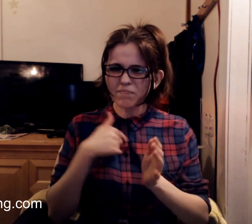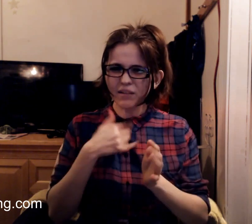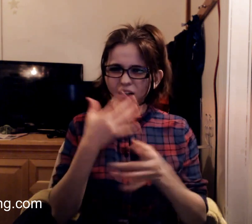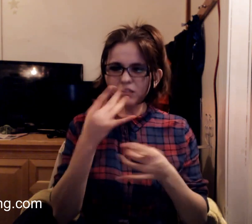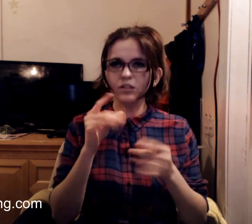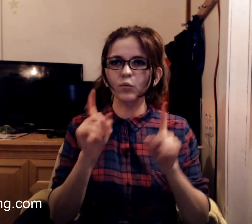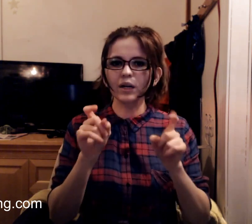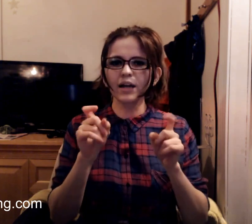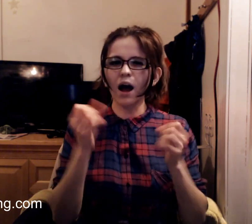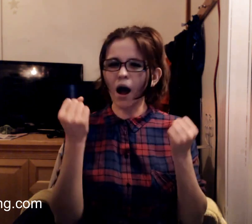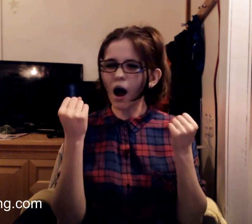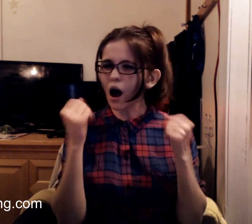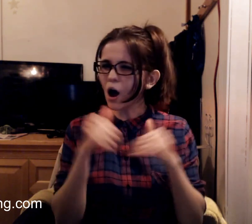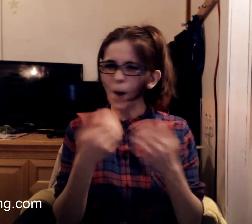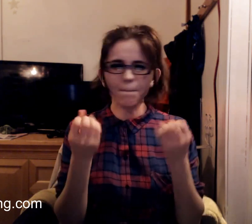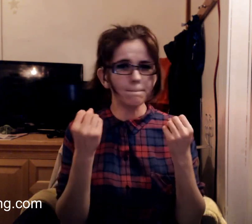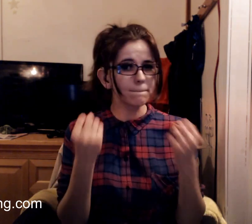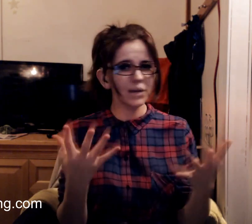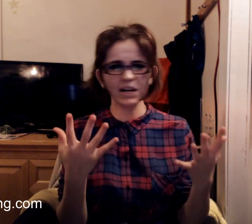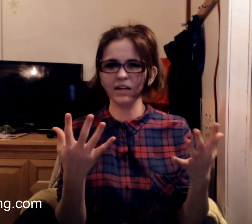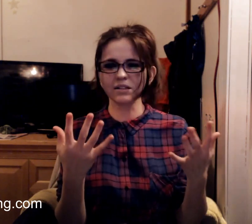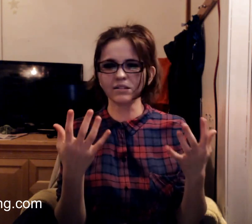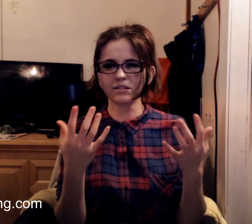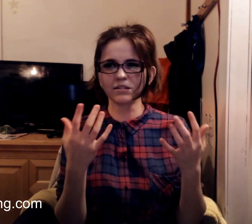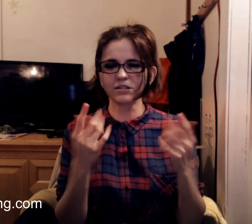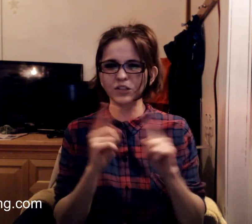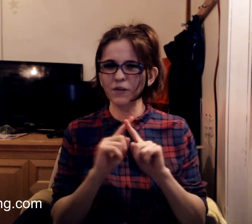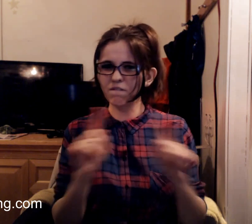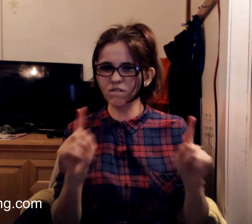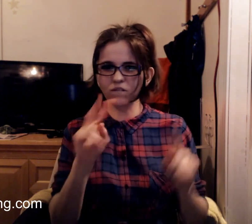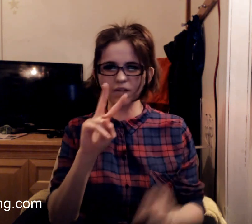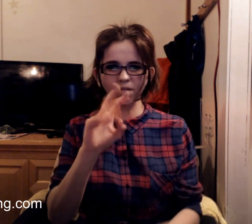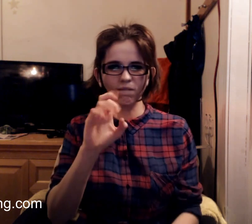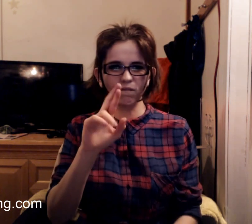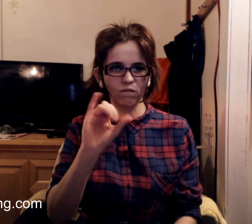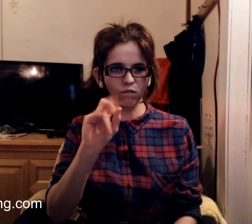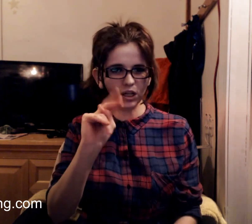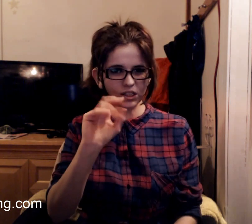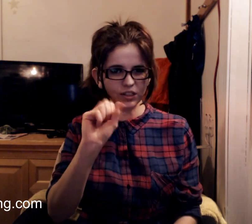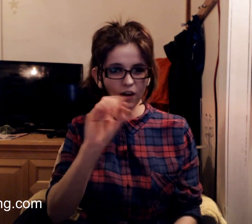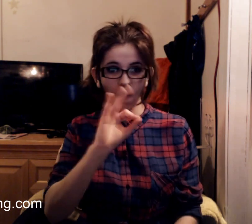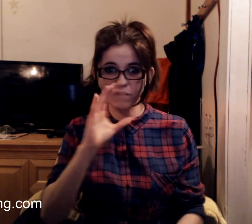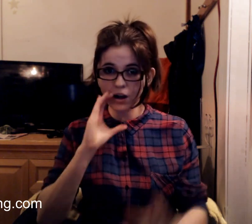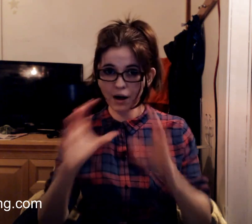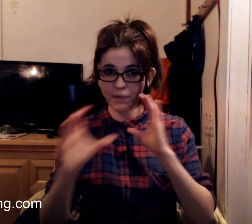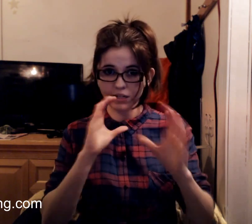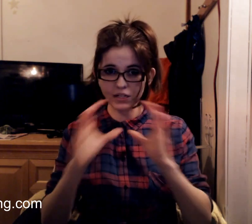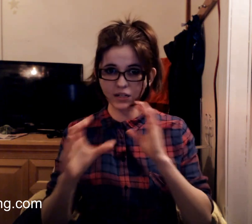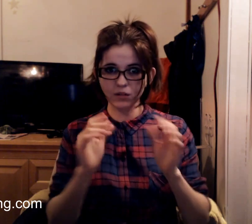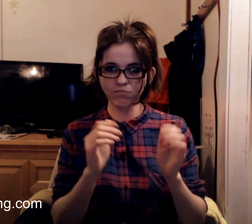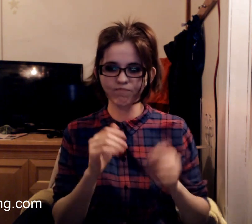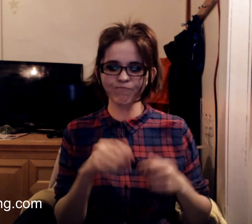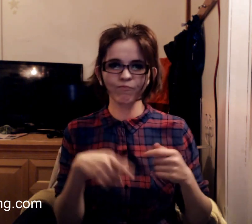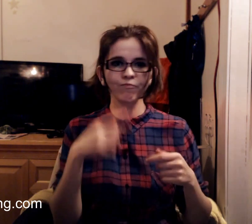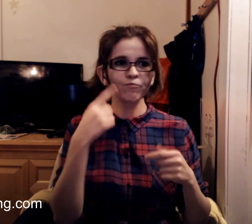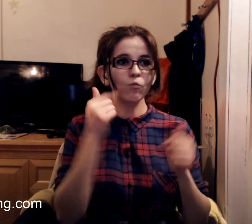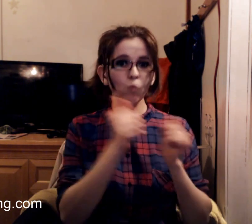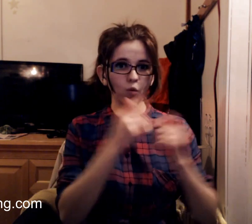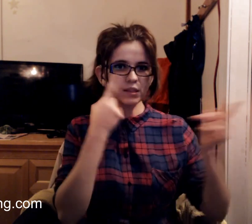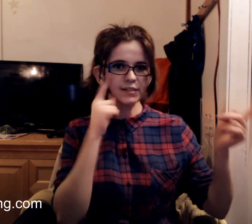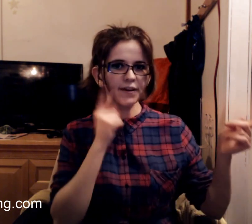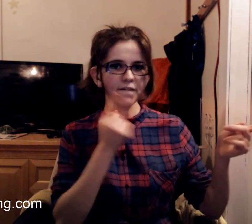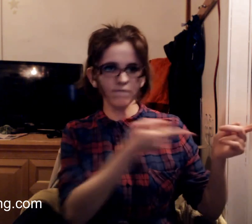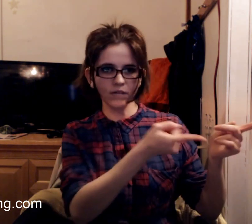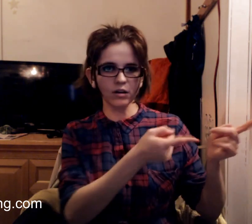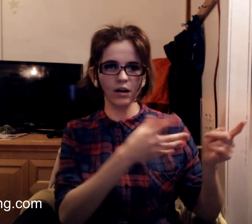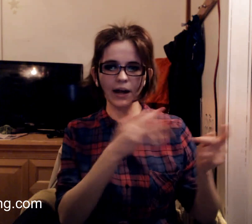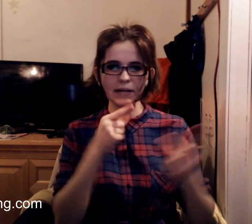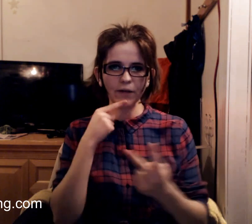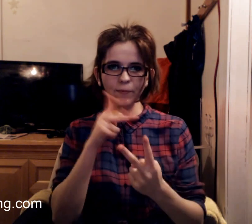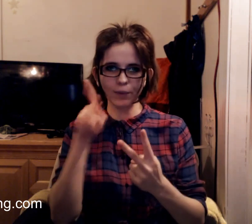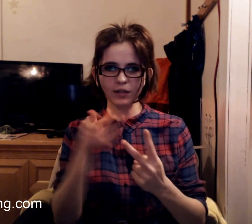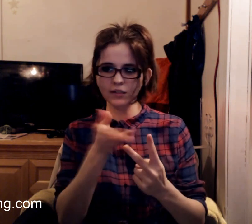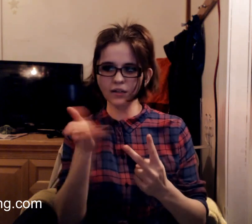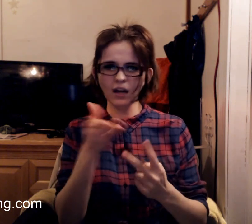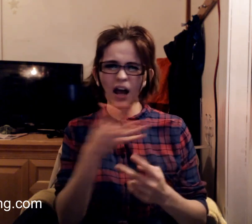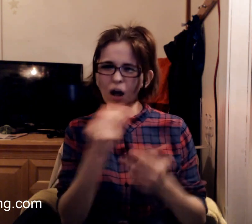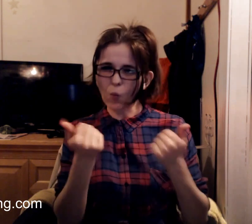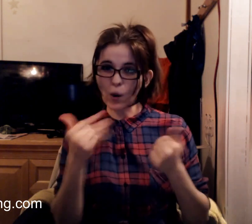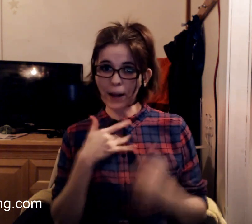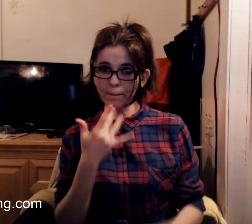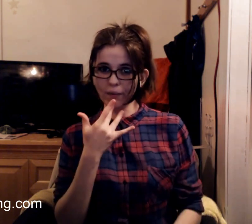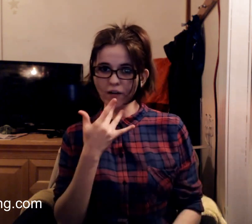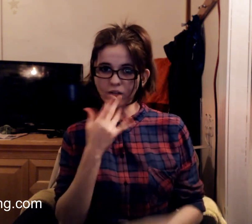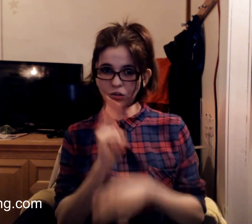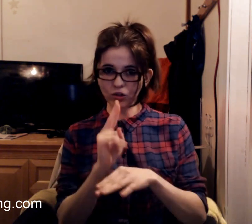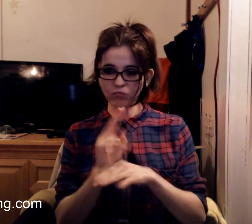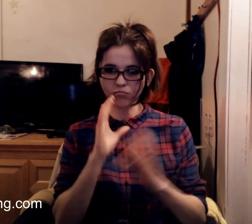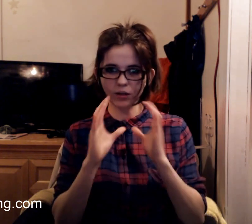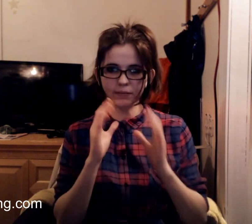I was asked this interesting question, - "How many versions are there for communication for deaf people and which do you prefer?"